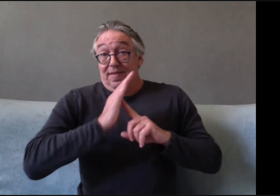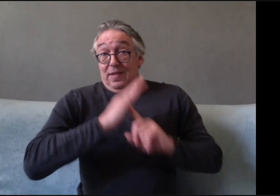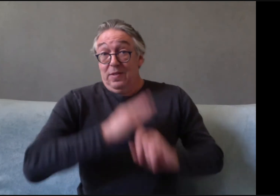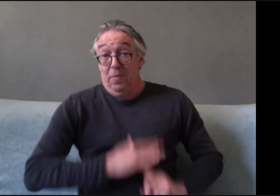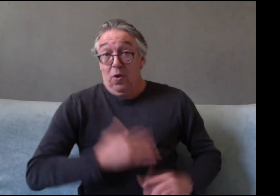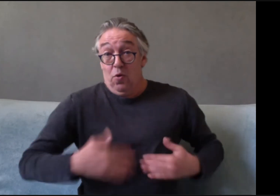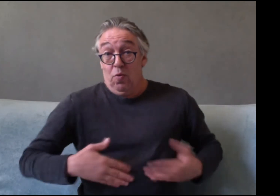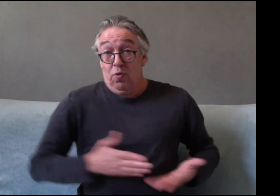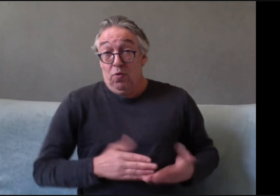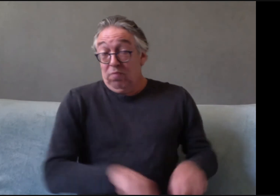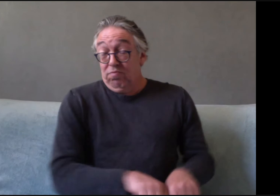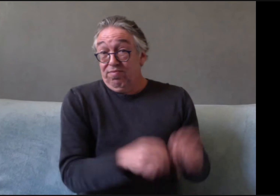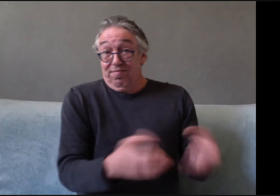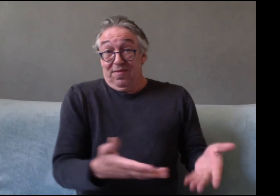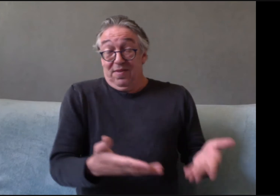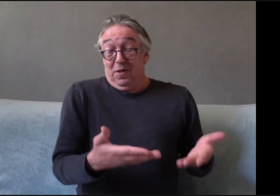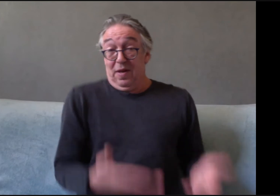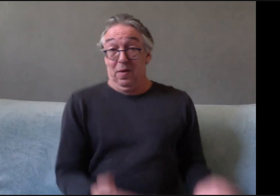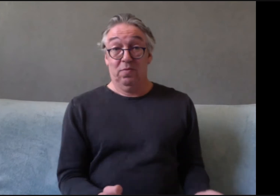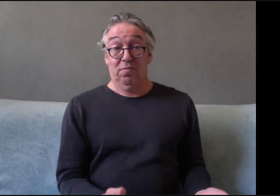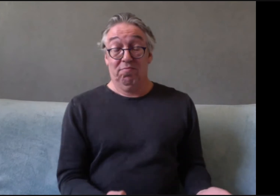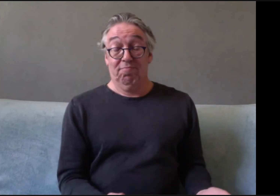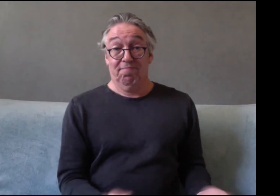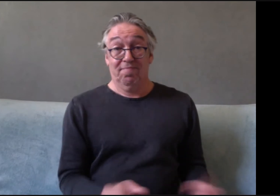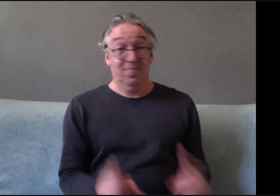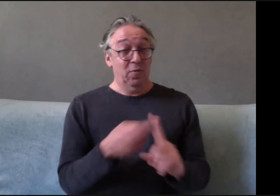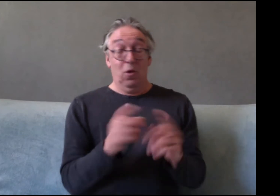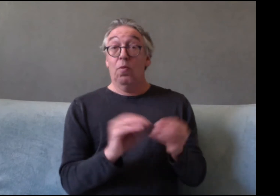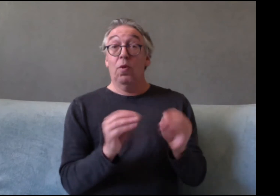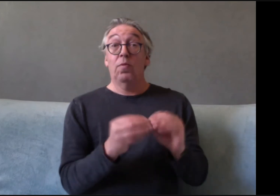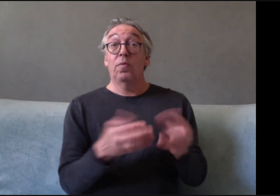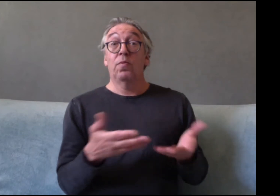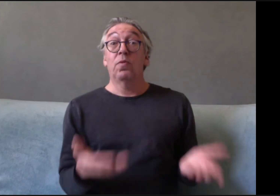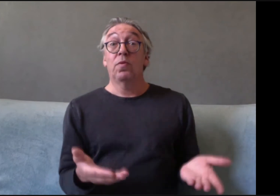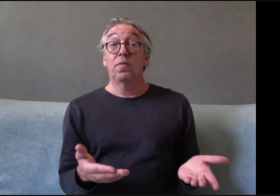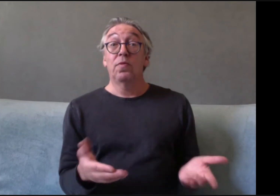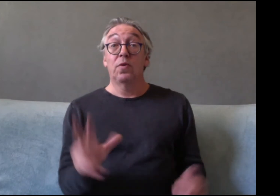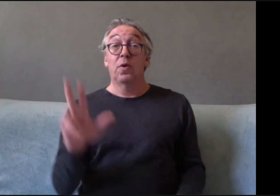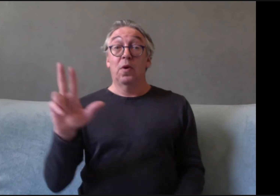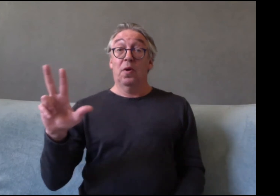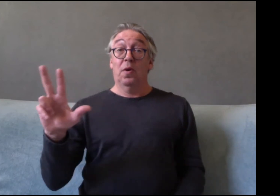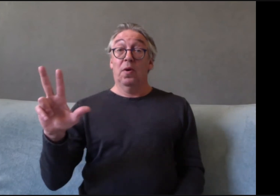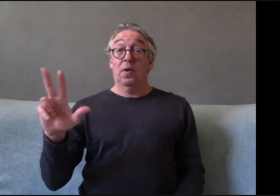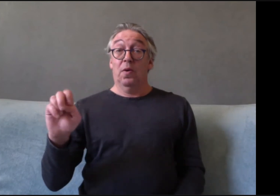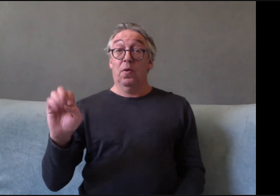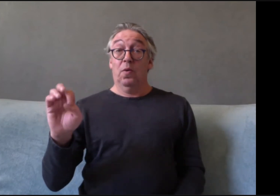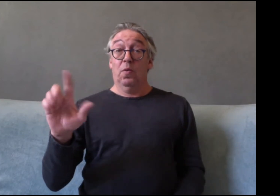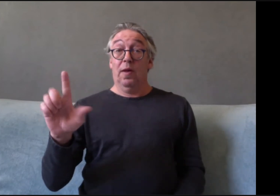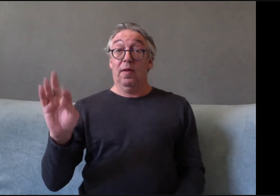In all of Europe, the welfare system take into account the vulnerability,